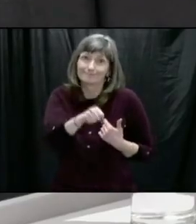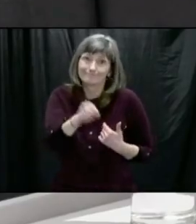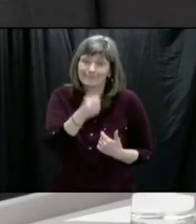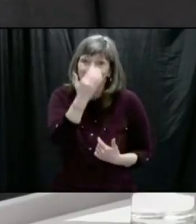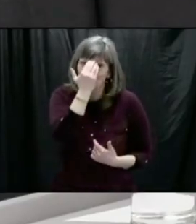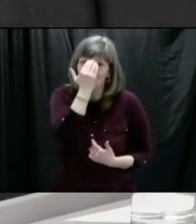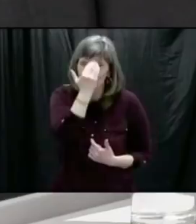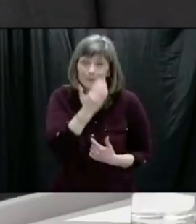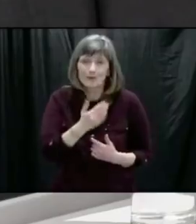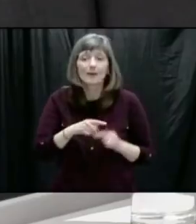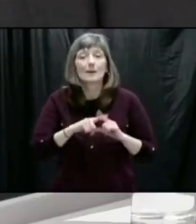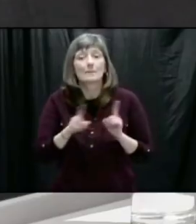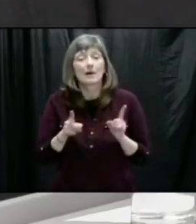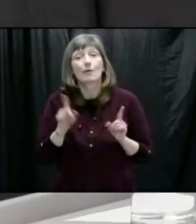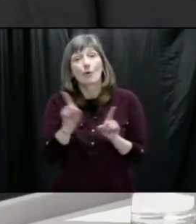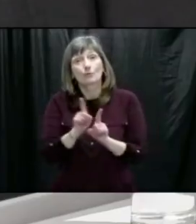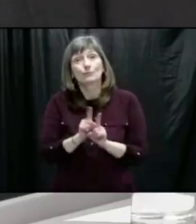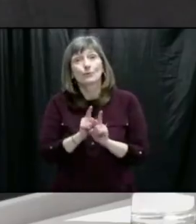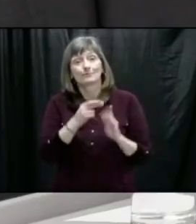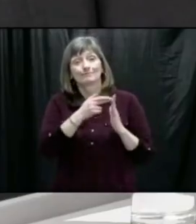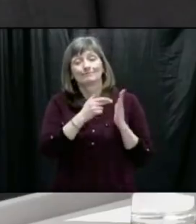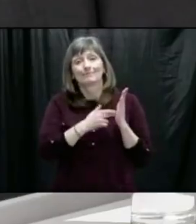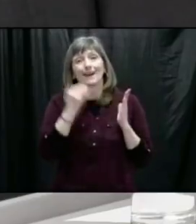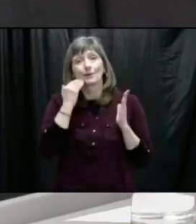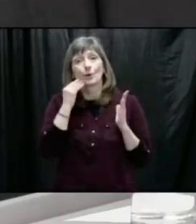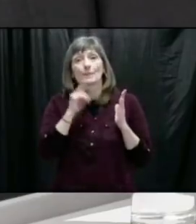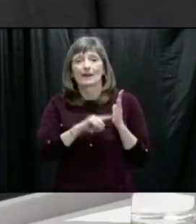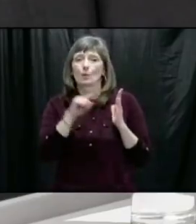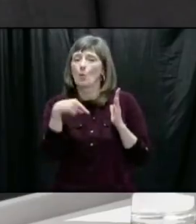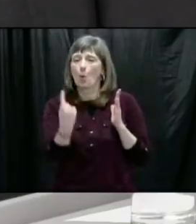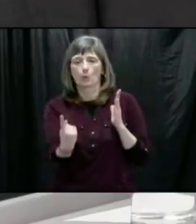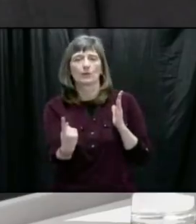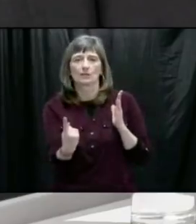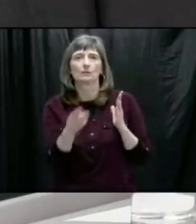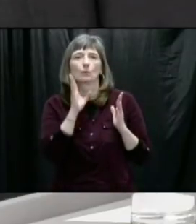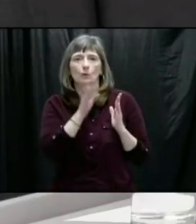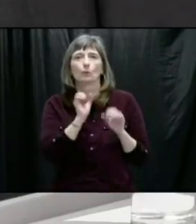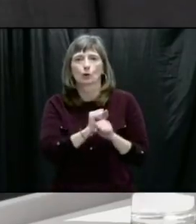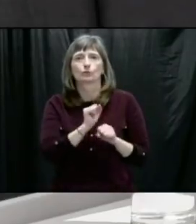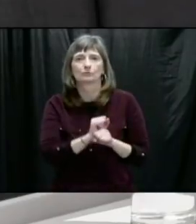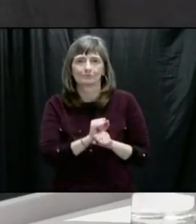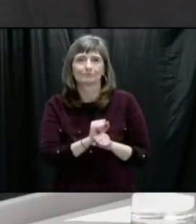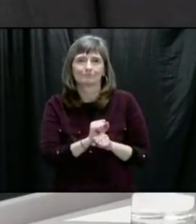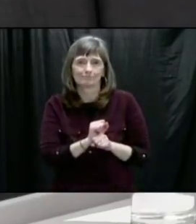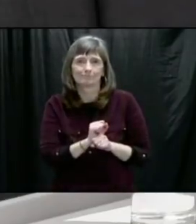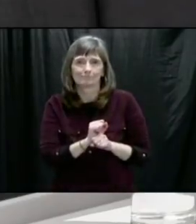CONSEQUENCES FOR ALL OF YOU. I ALSO KNOW THAT THESE MEASURES